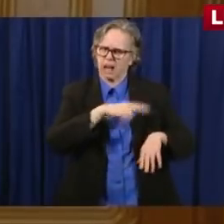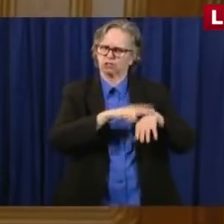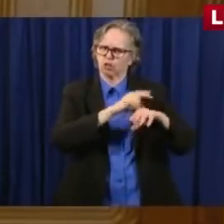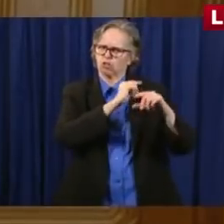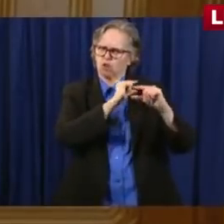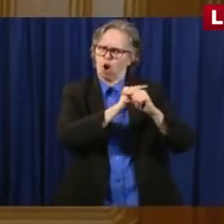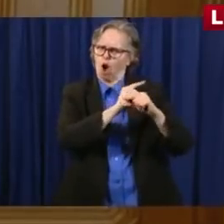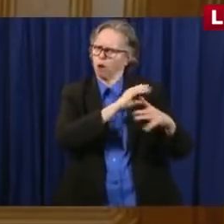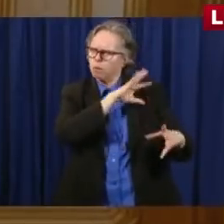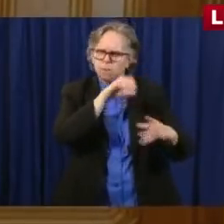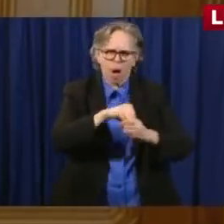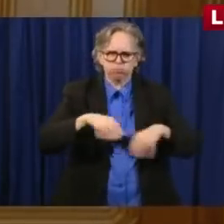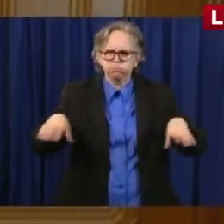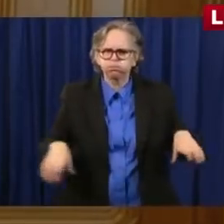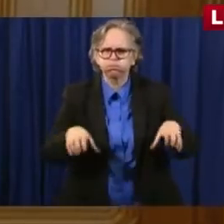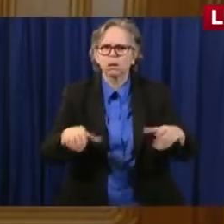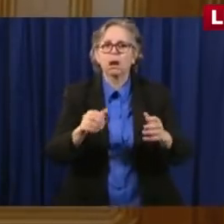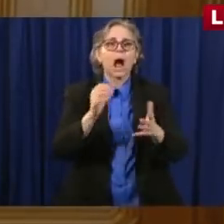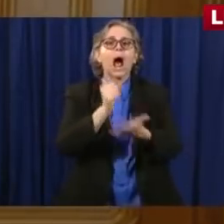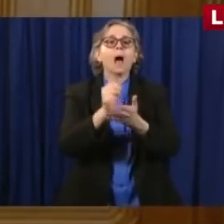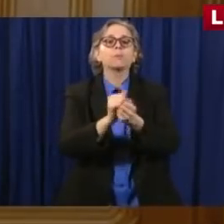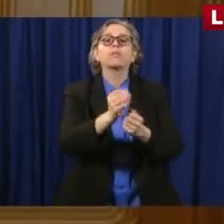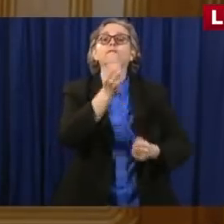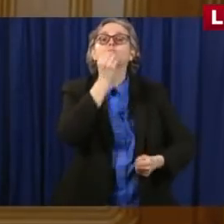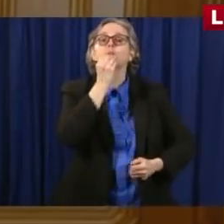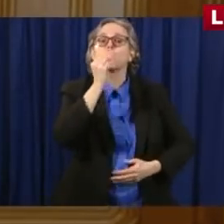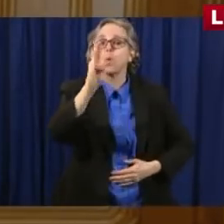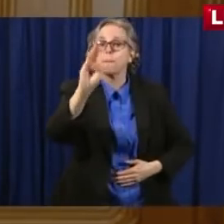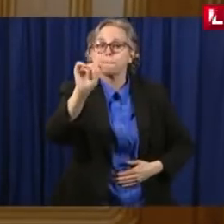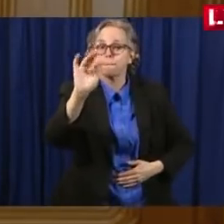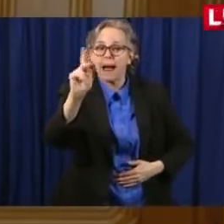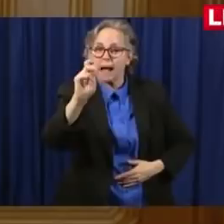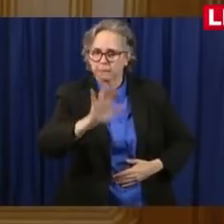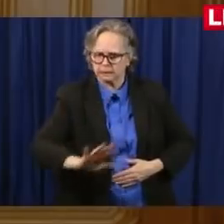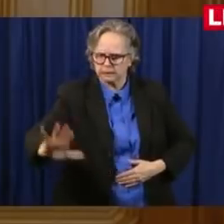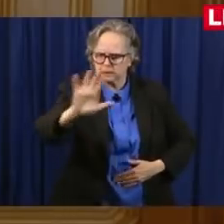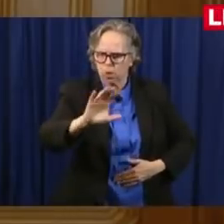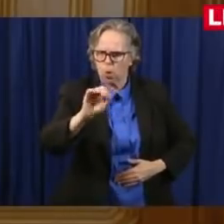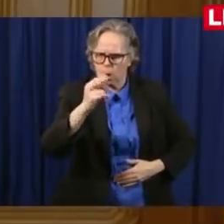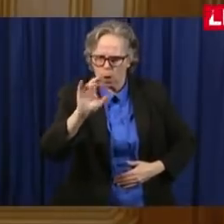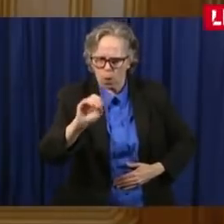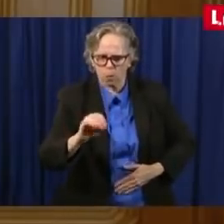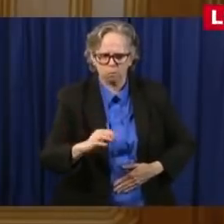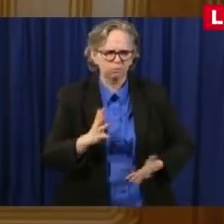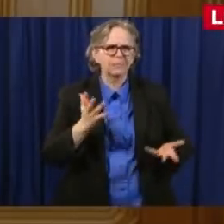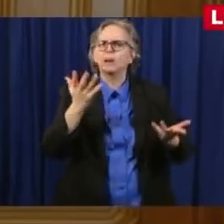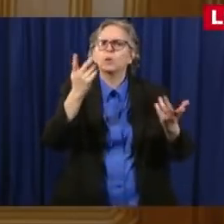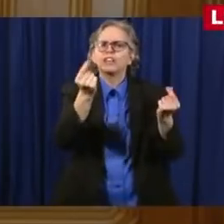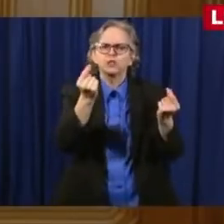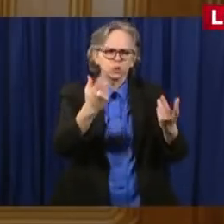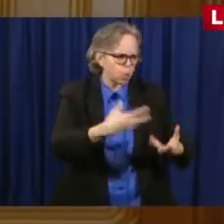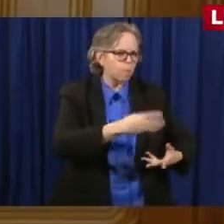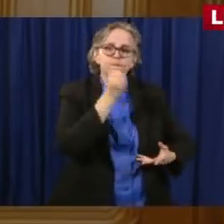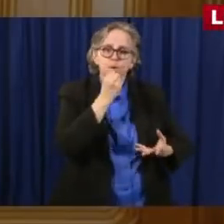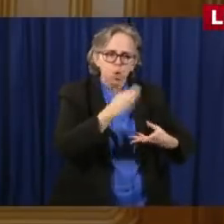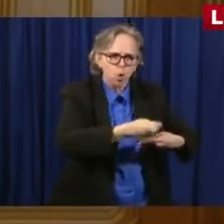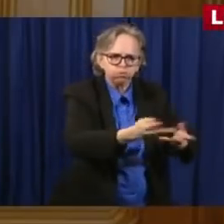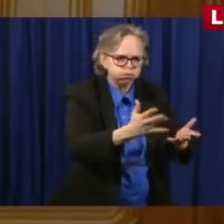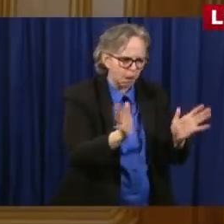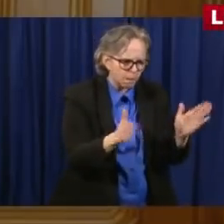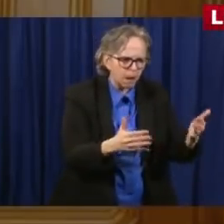AS WE HAVE TALKED FOR, THE NATIONAL GUARD IS DIRECTLY INVOLVED IN HELPING OUR FOOD BANKS ACROSS THE STATE.